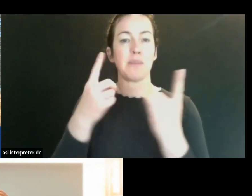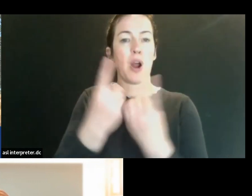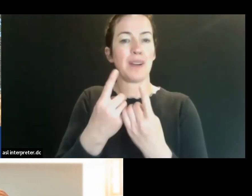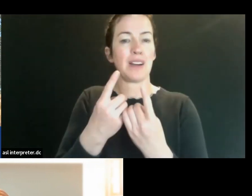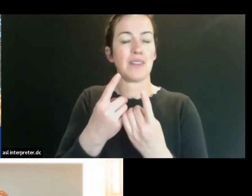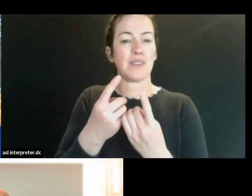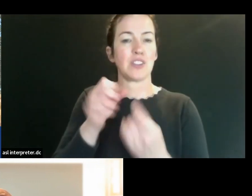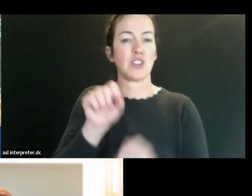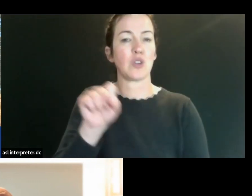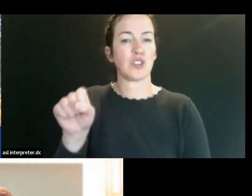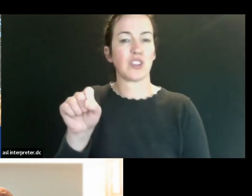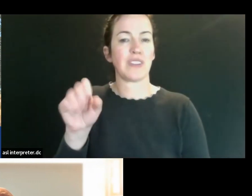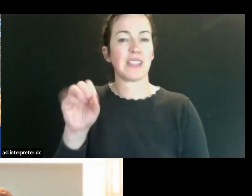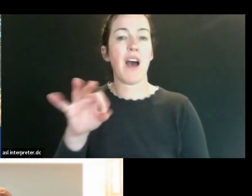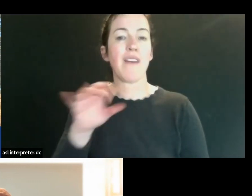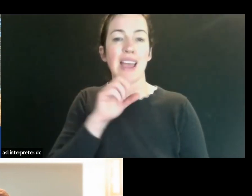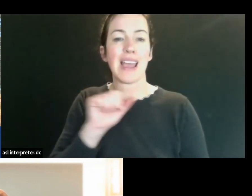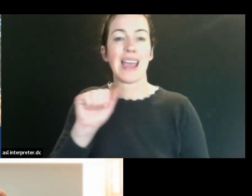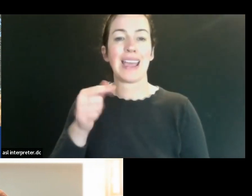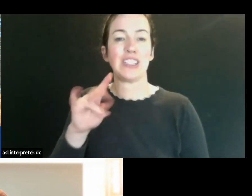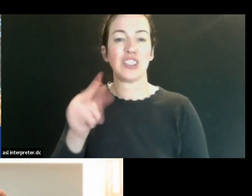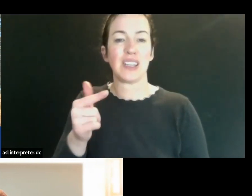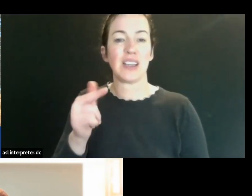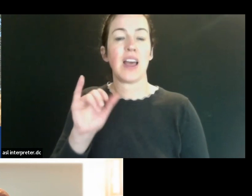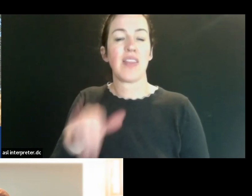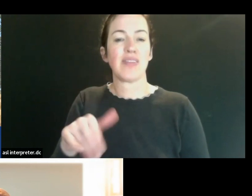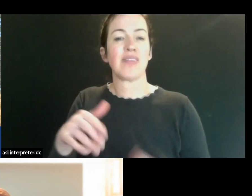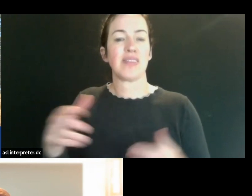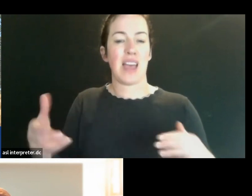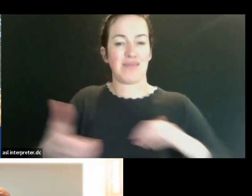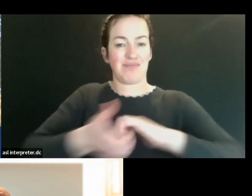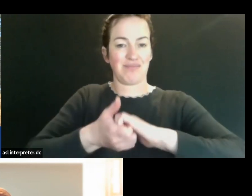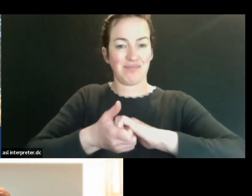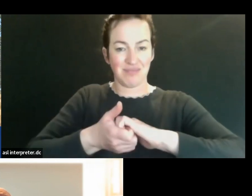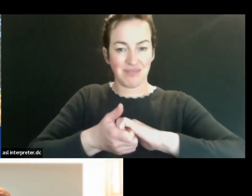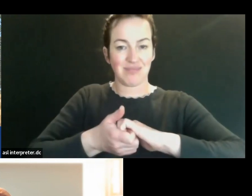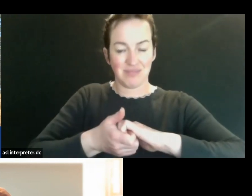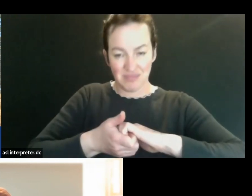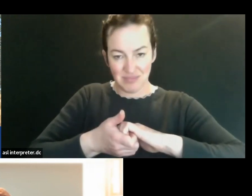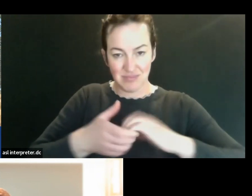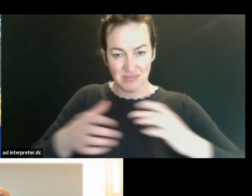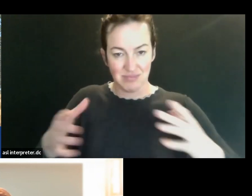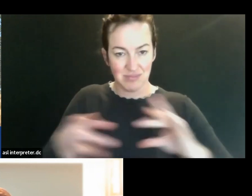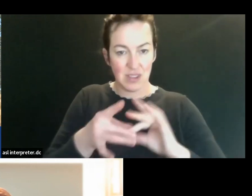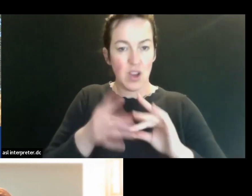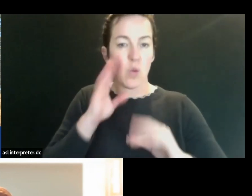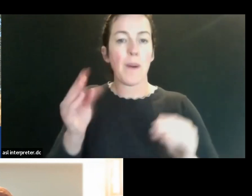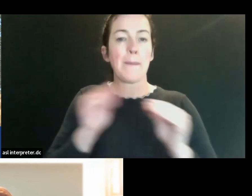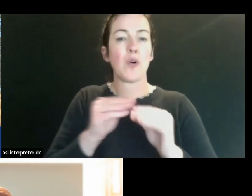and Aging, that, bridging the digital divide will provide access to information and services